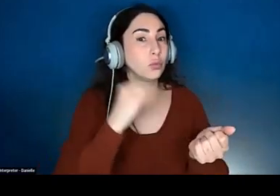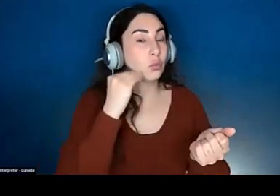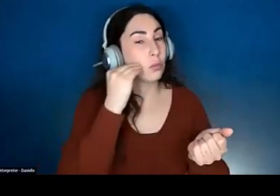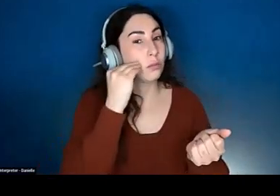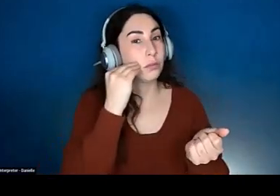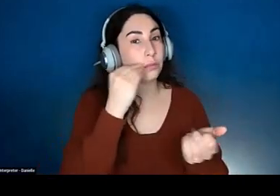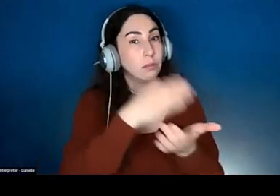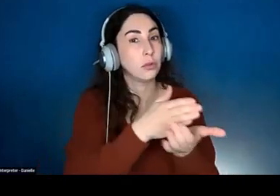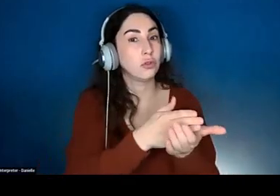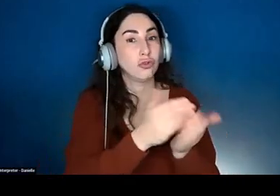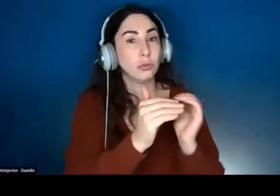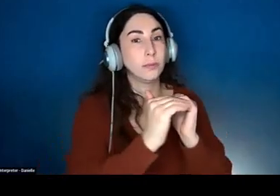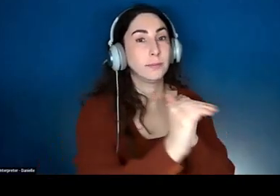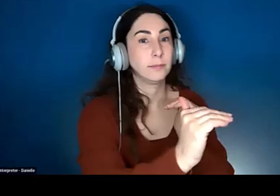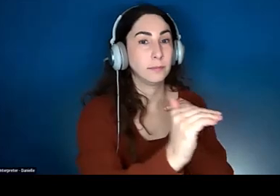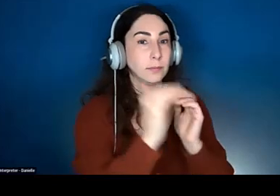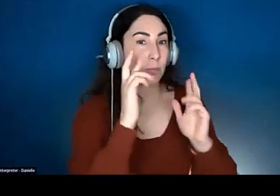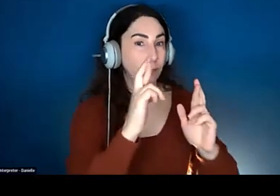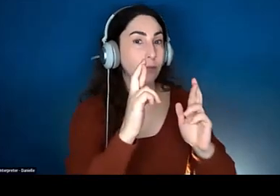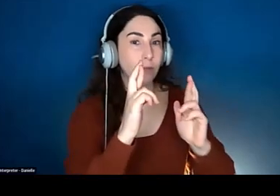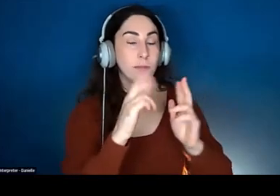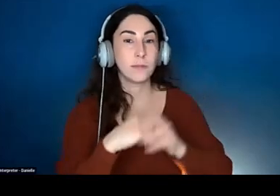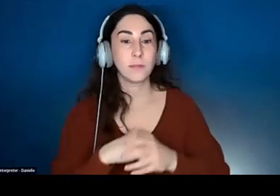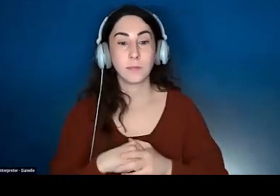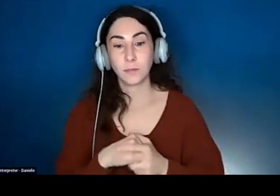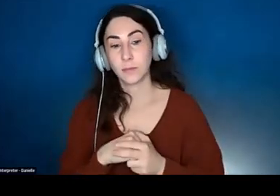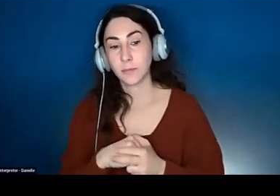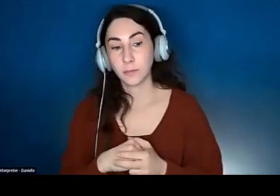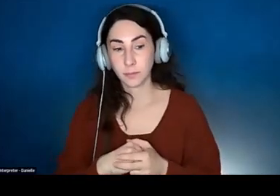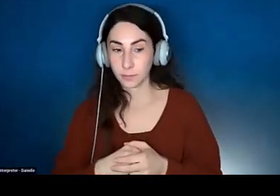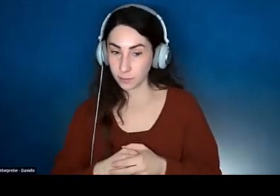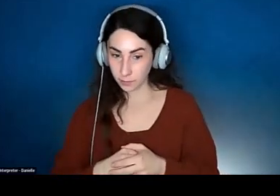And indeed, that kind of looks like some of what